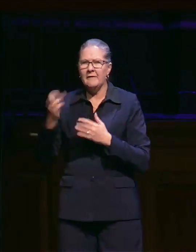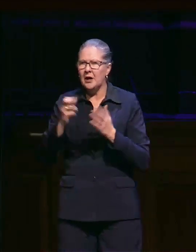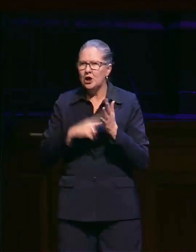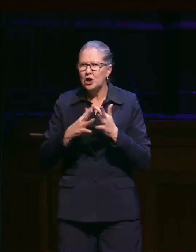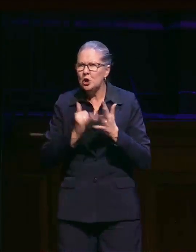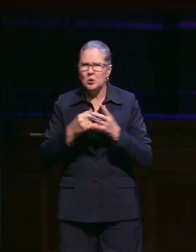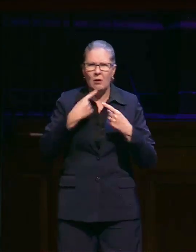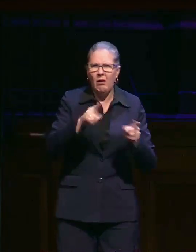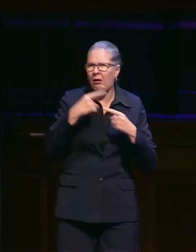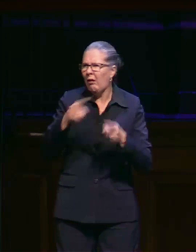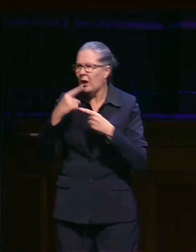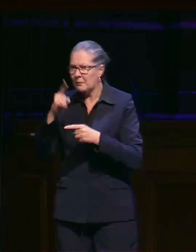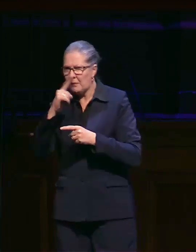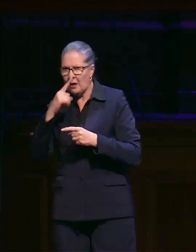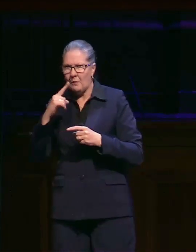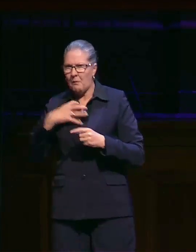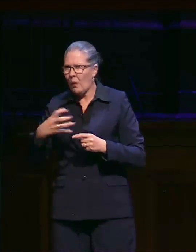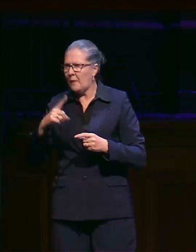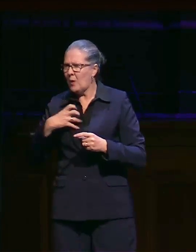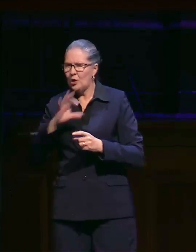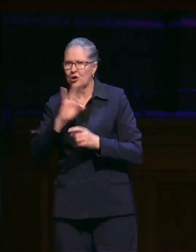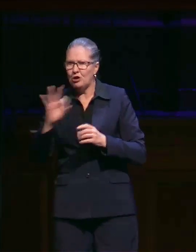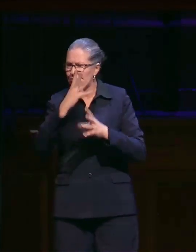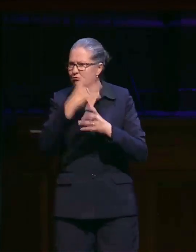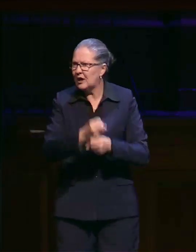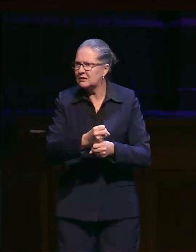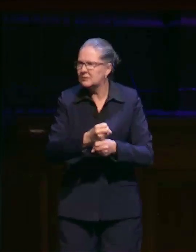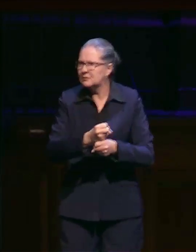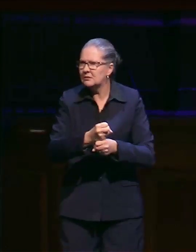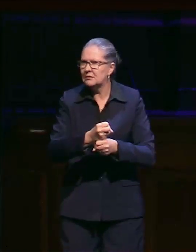increasingly distrust it's an environment made for shock politics